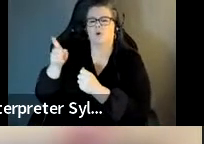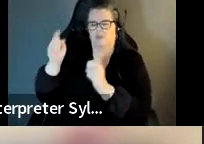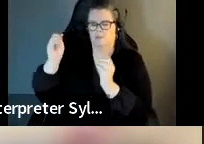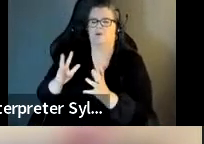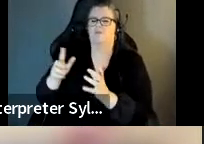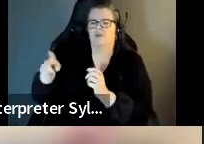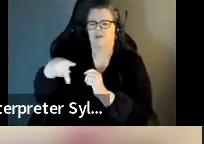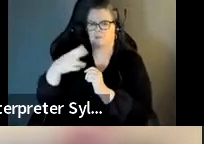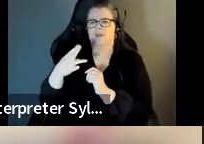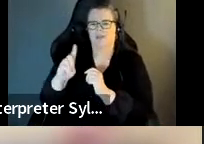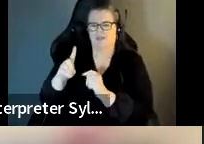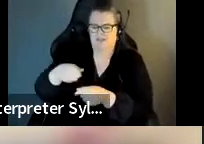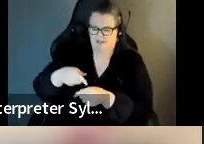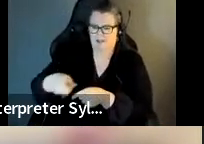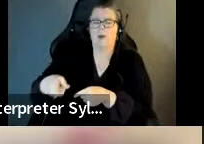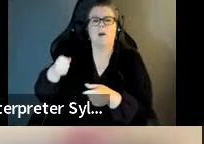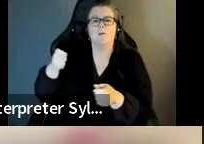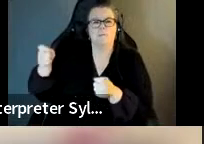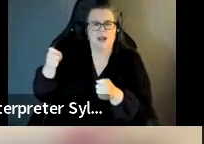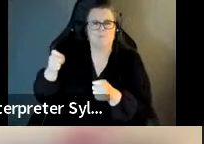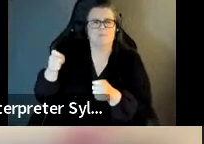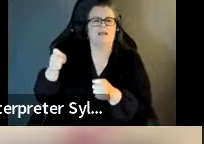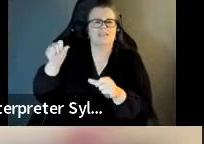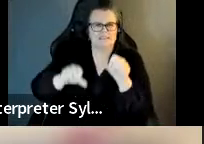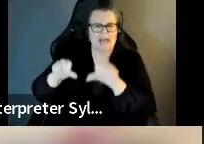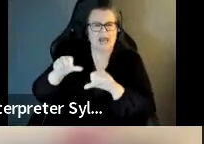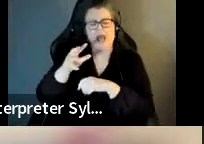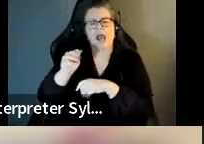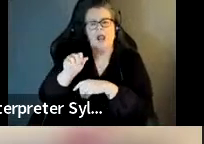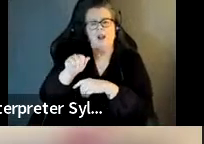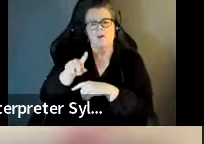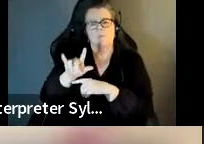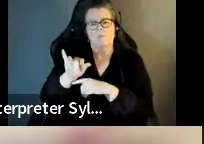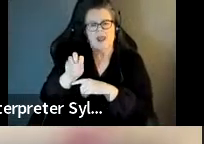special emphasis on applied statistics to provide an assessment of this Dr. D'Souza